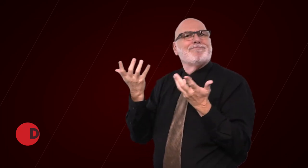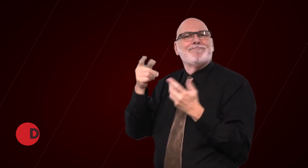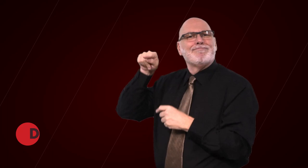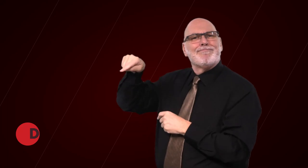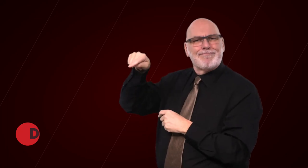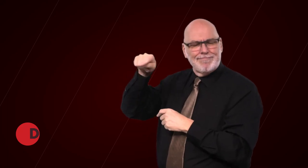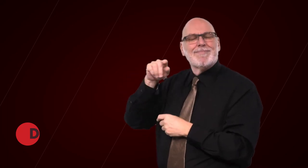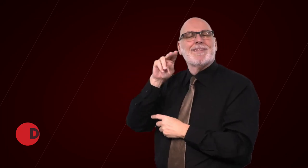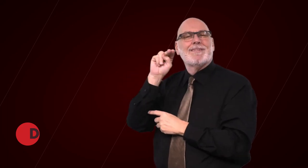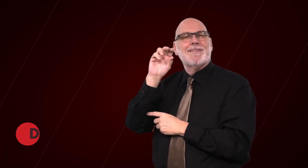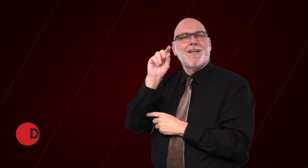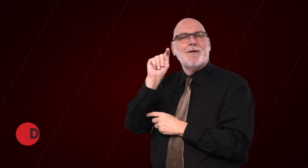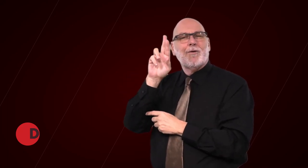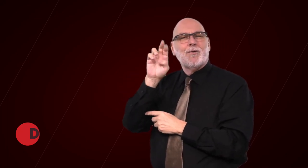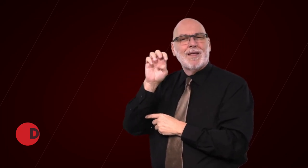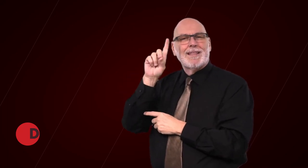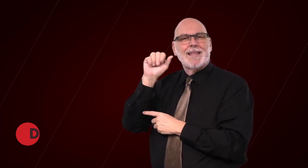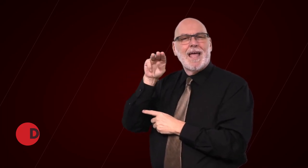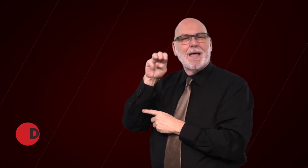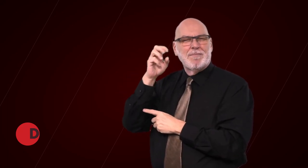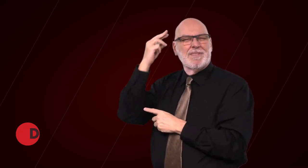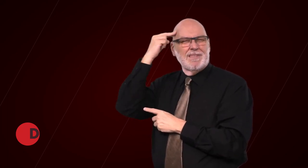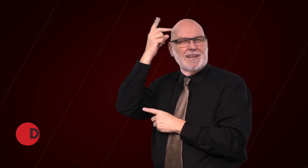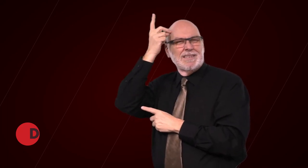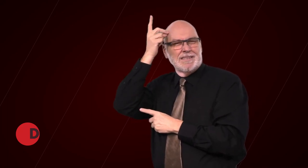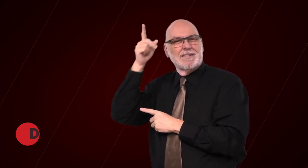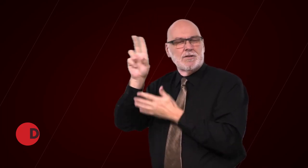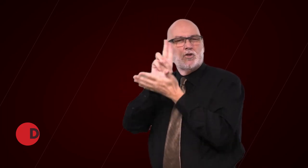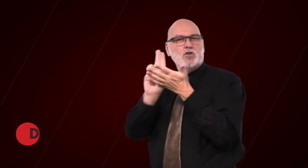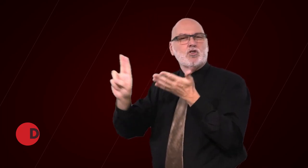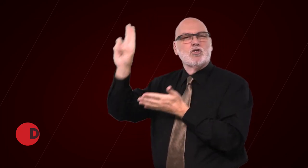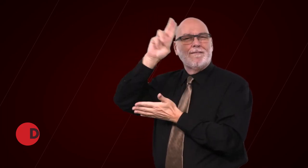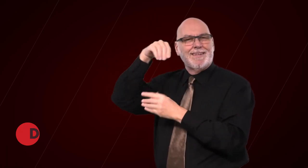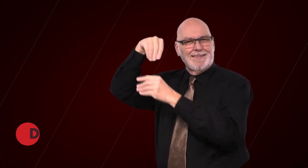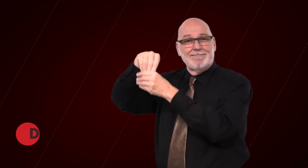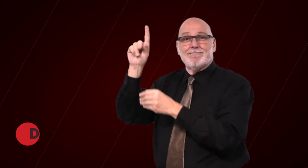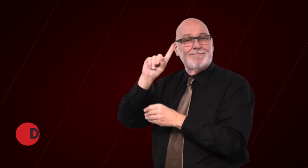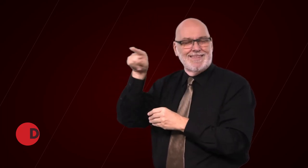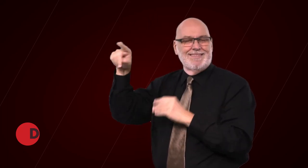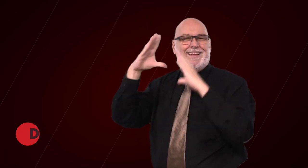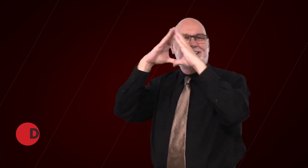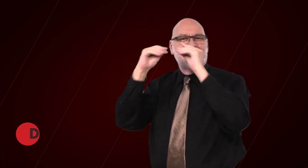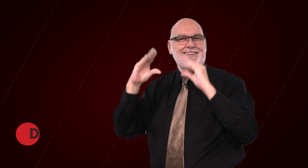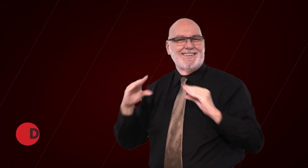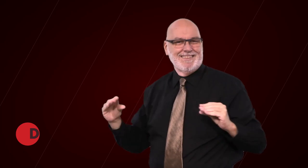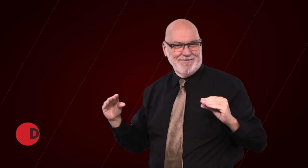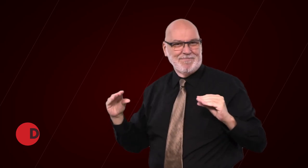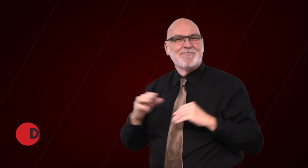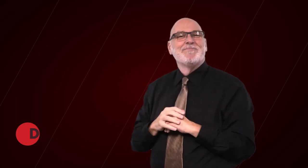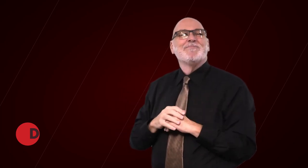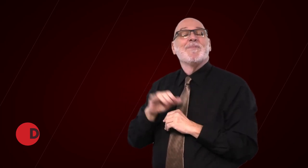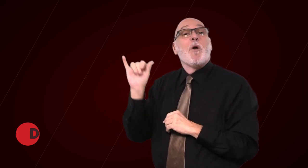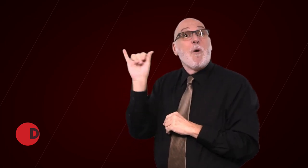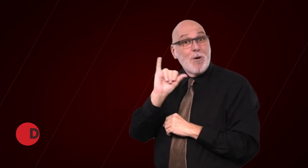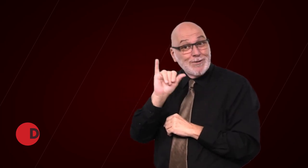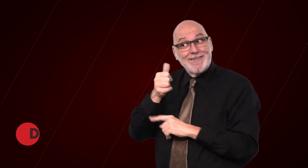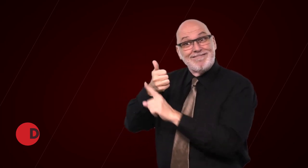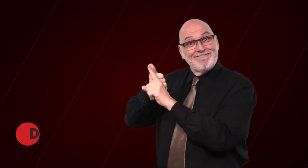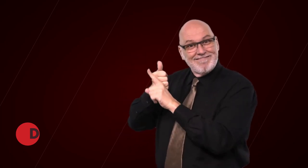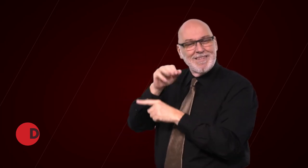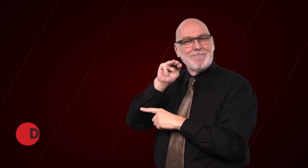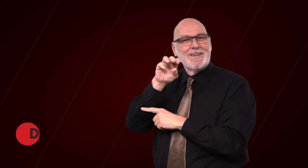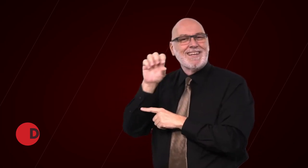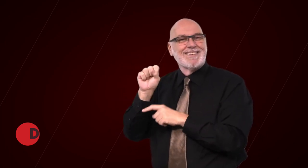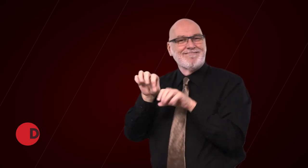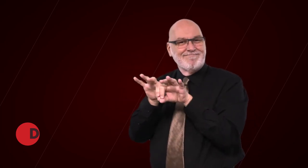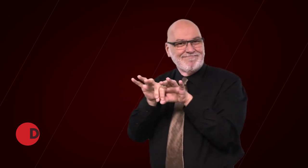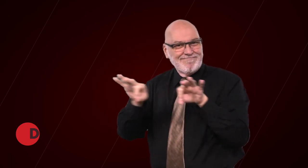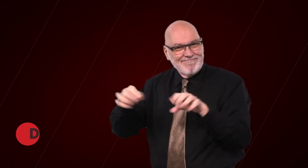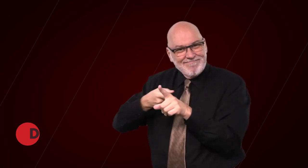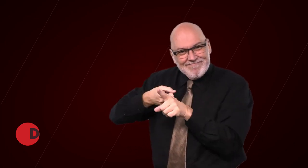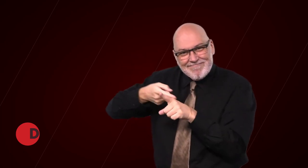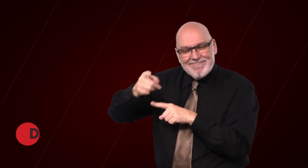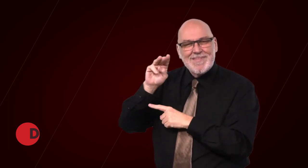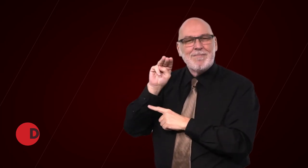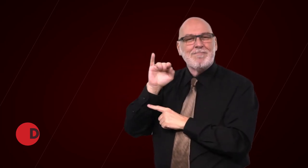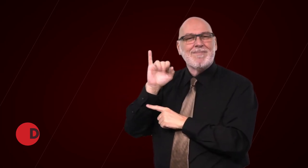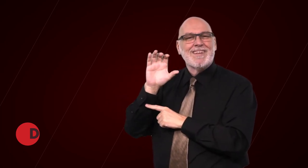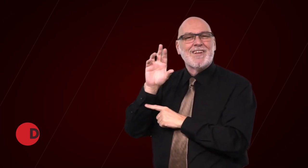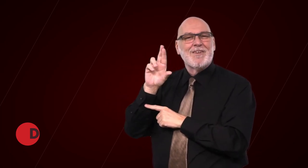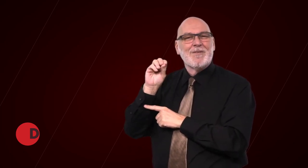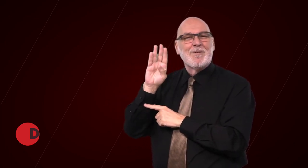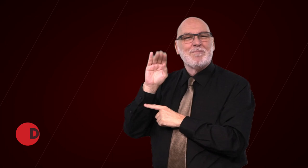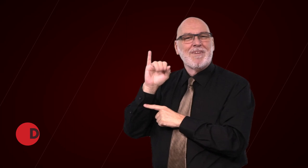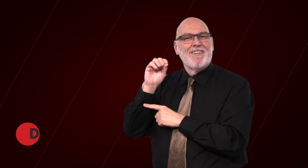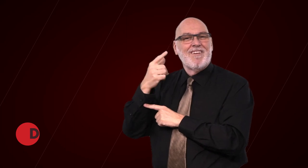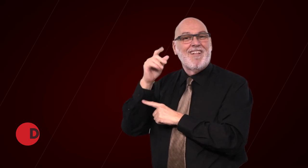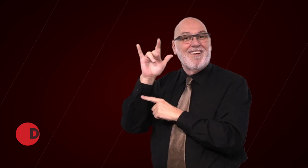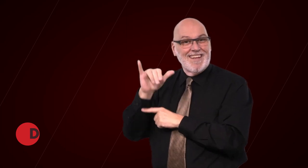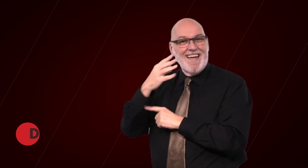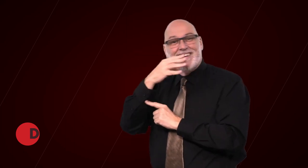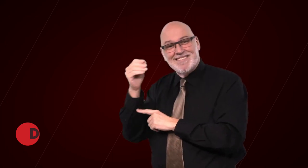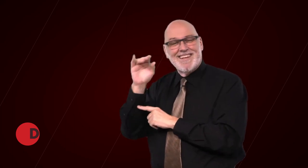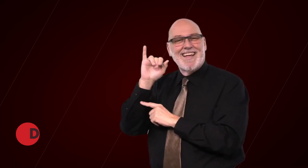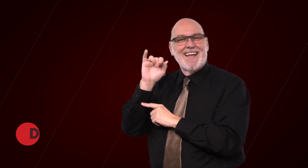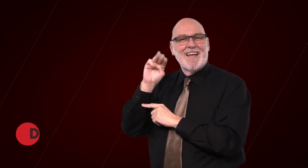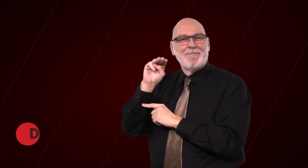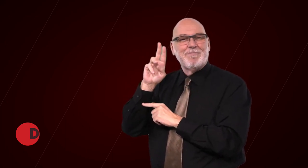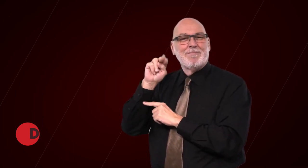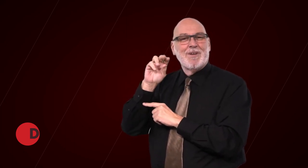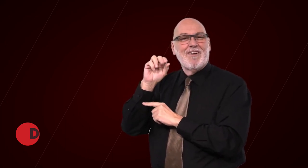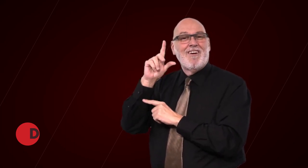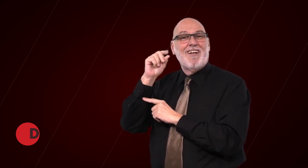Technology from Notre Dame University in Lebanon and a Master of Science degree